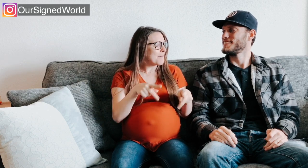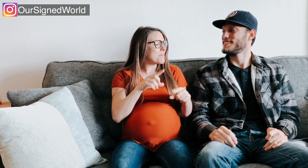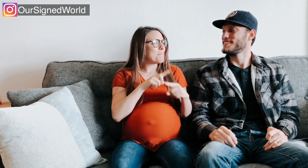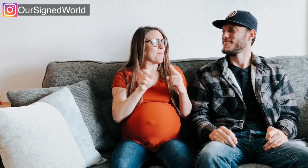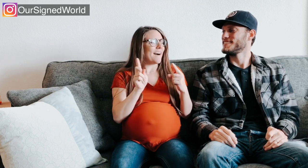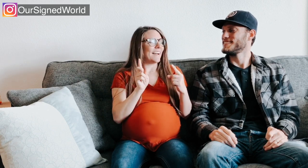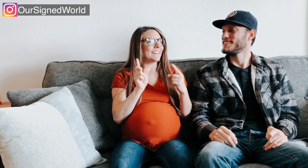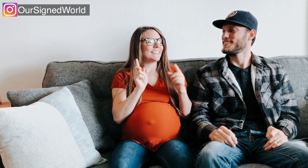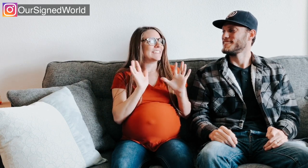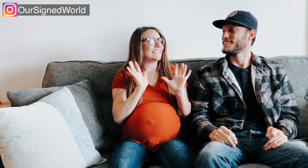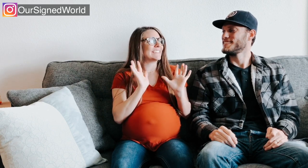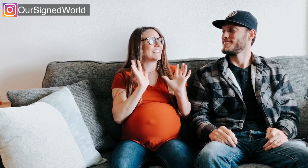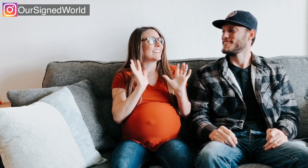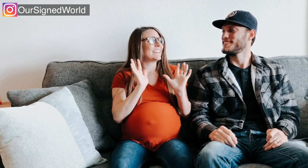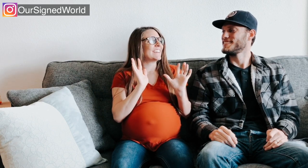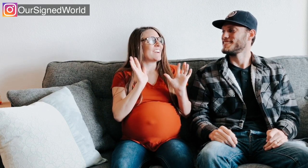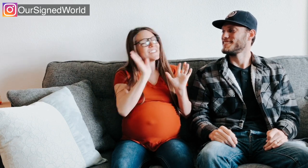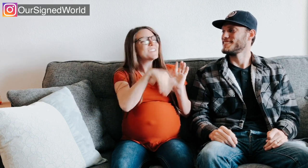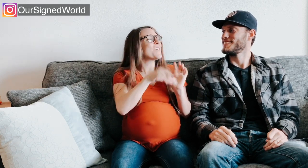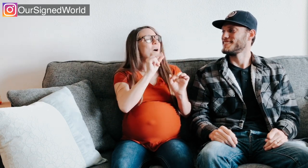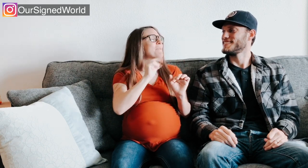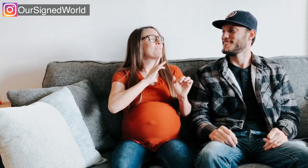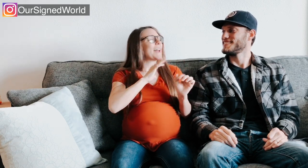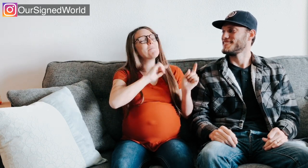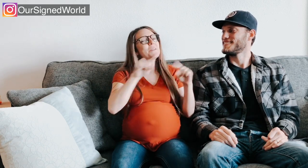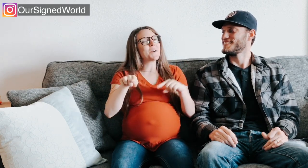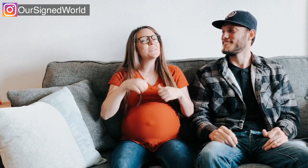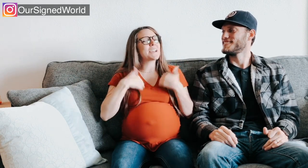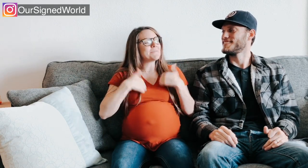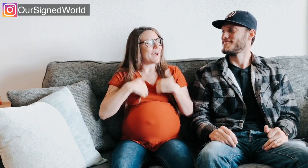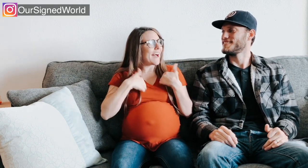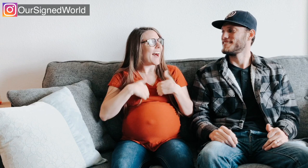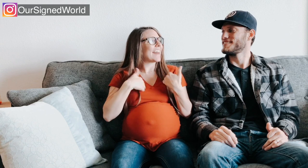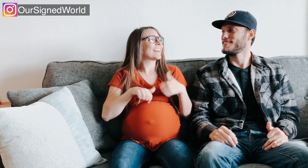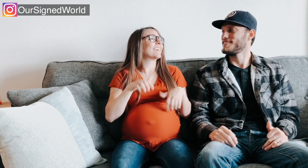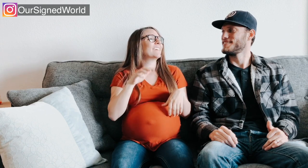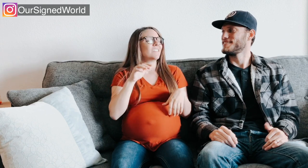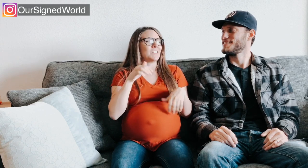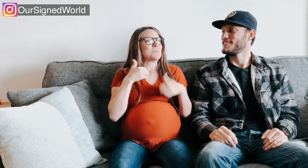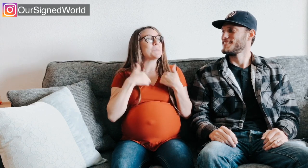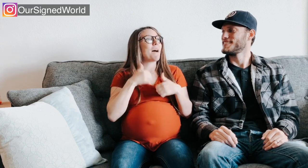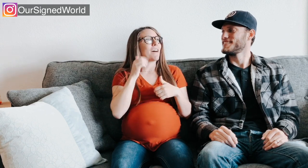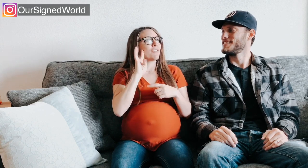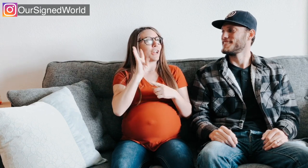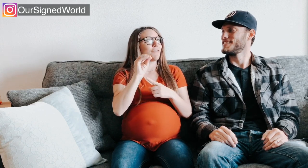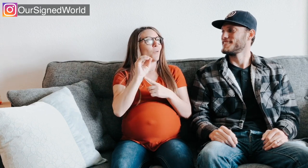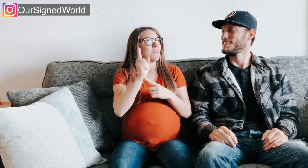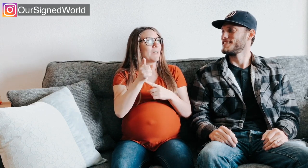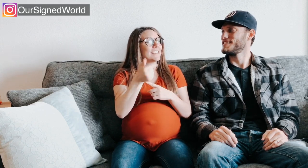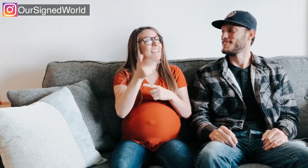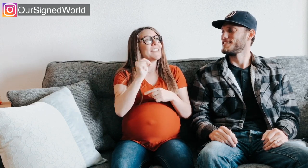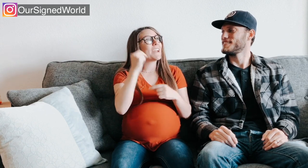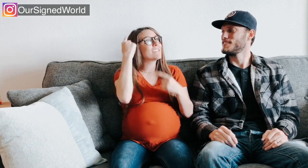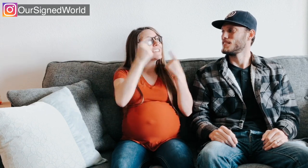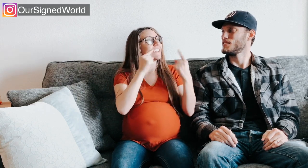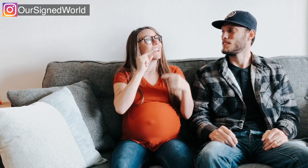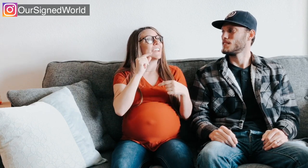wake you up, but I was like no, I'll be fine. I'm going to take a bath. Then I was in the bath for like 40 min